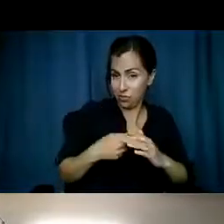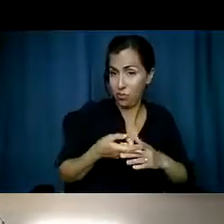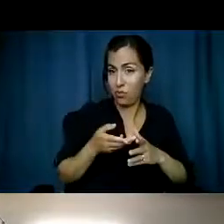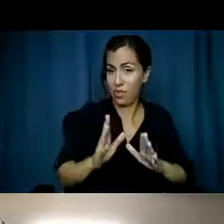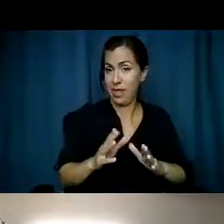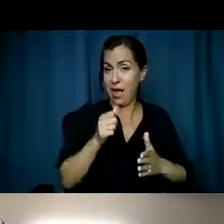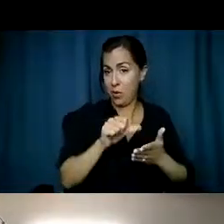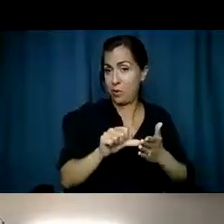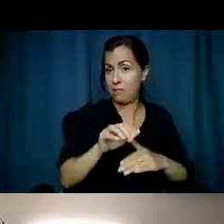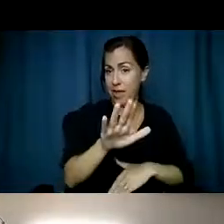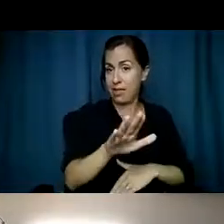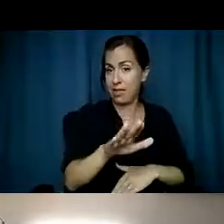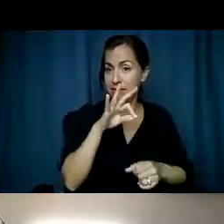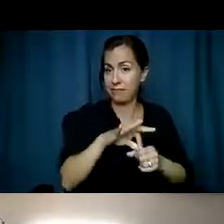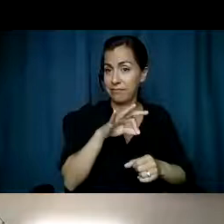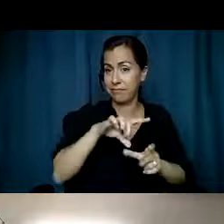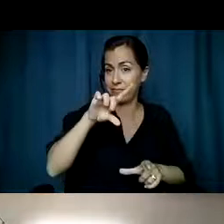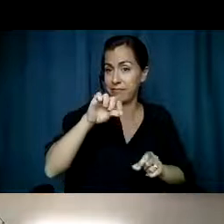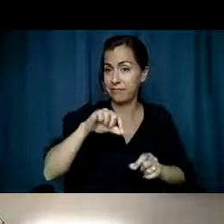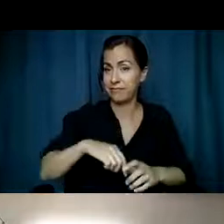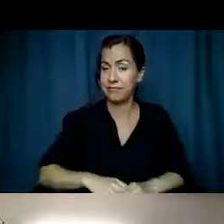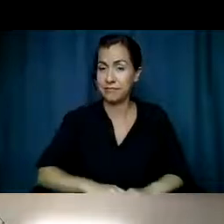Pretty much it's your opinion and your opinion